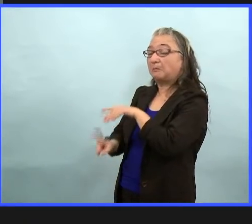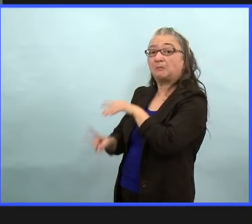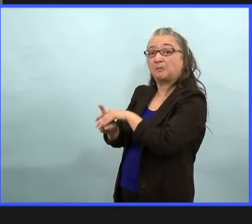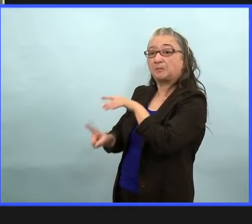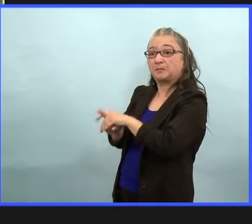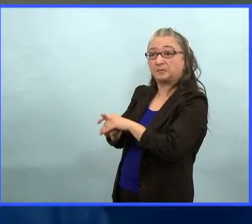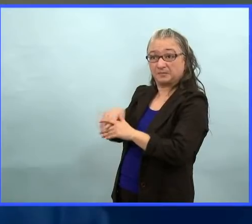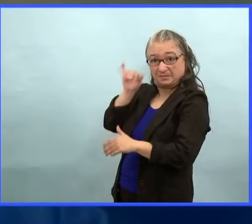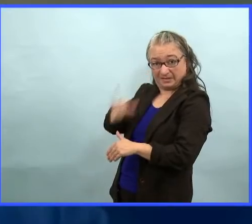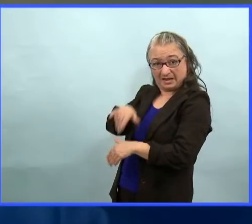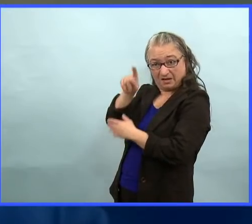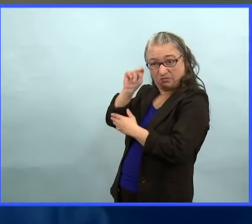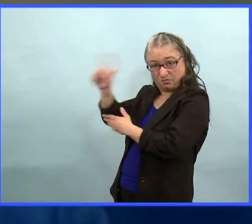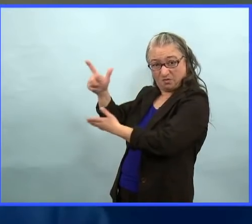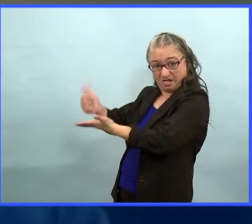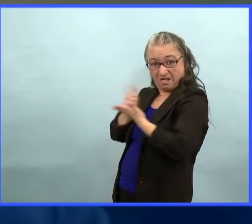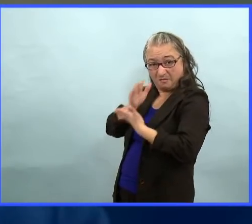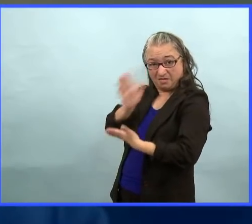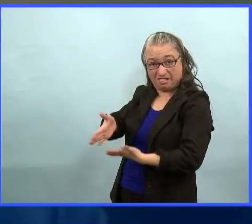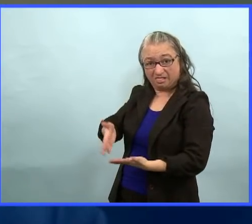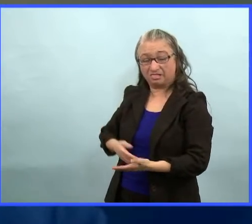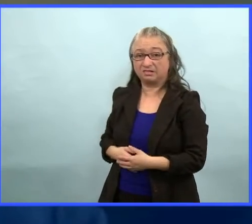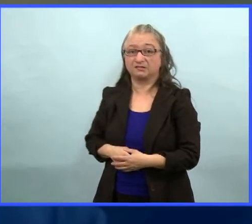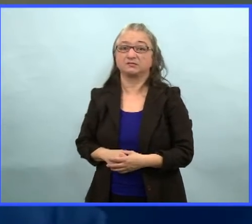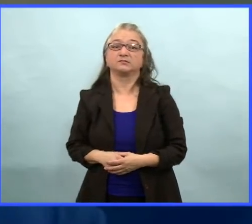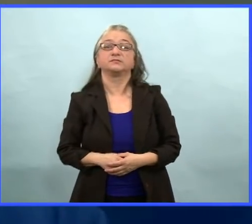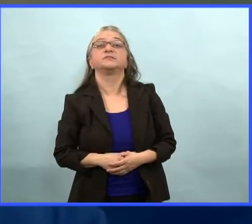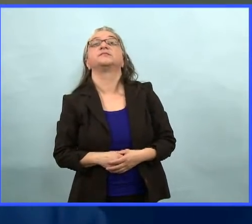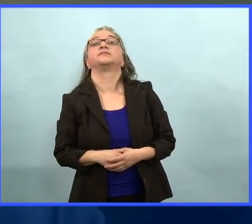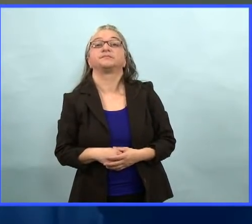but is it is helpful in terms of you know how many patients are we seeing we're seeing a trend